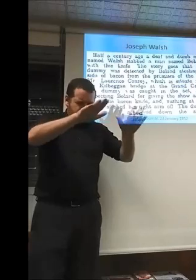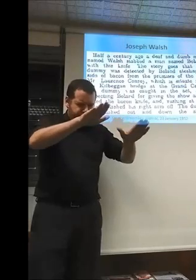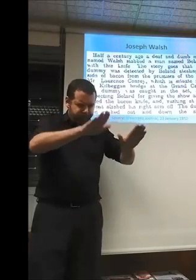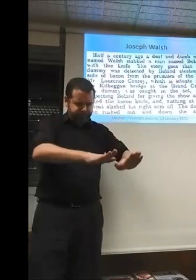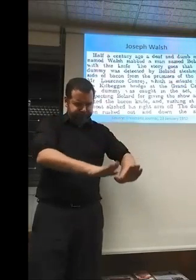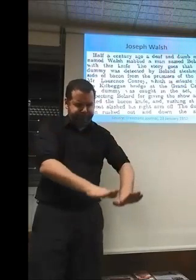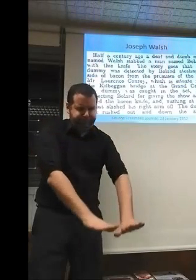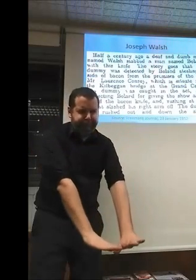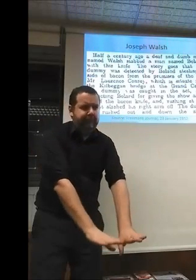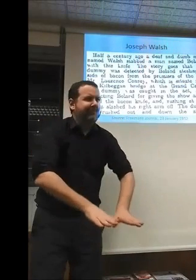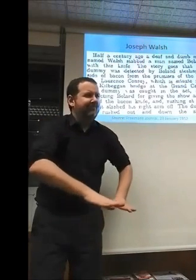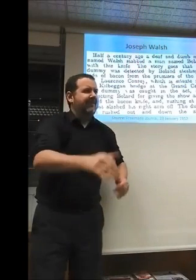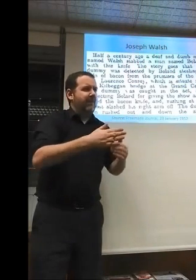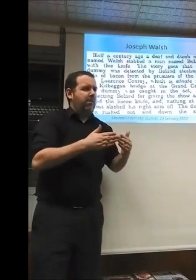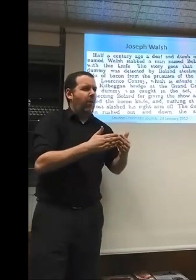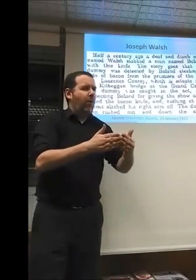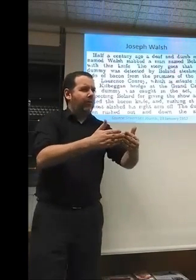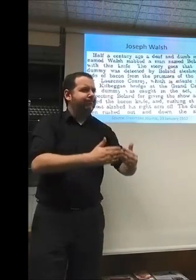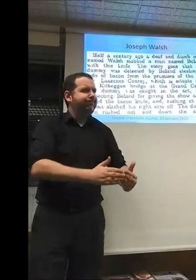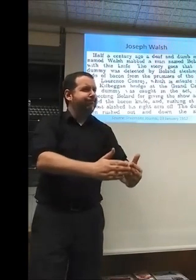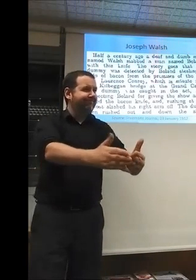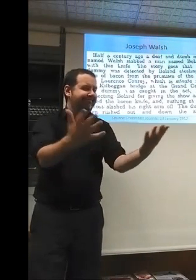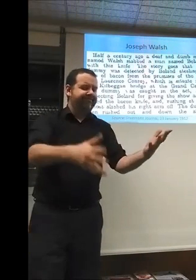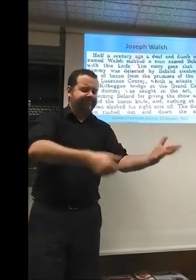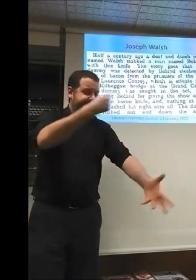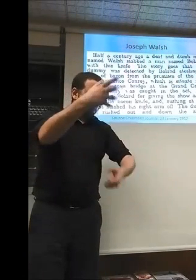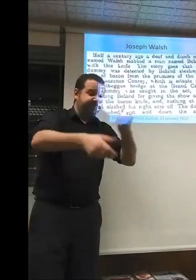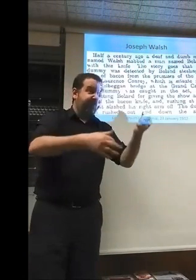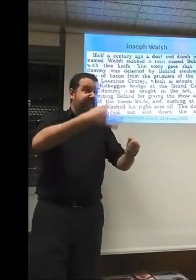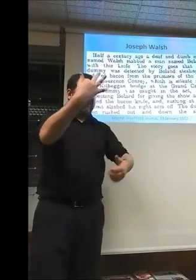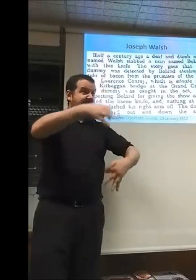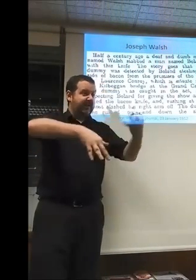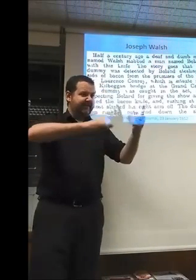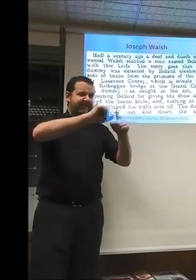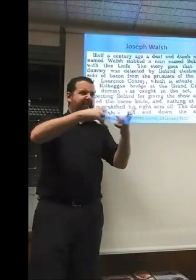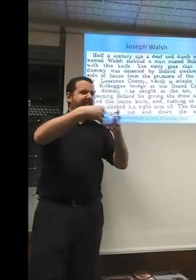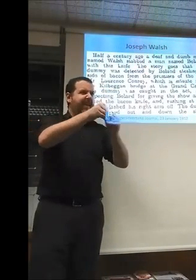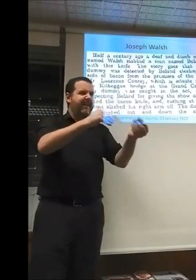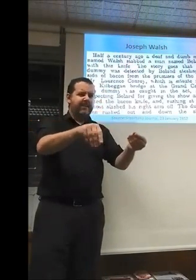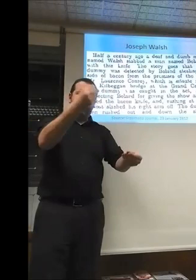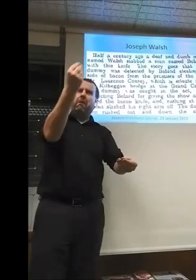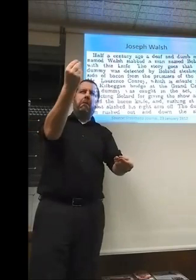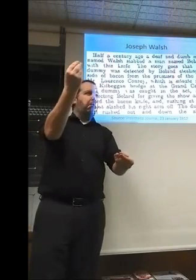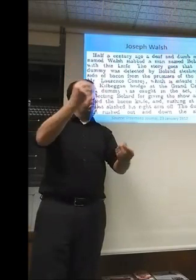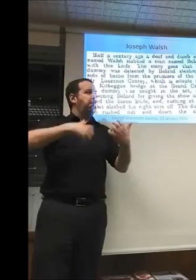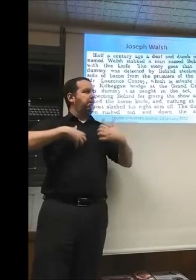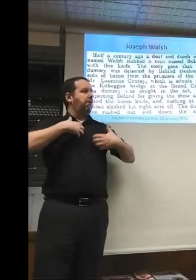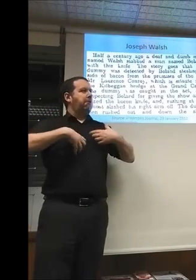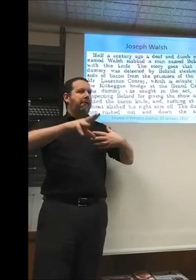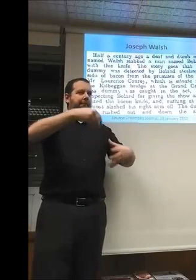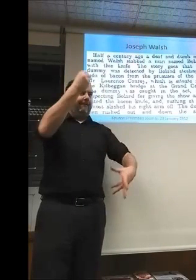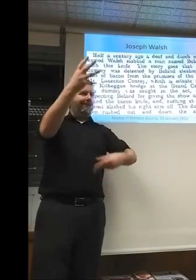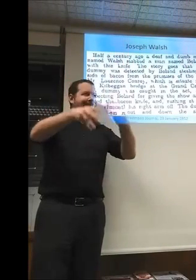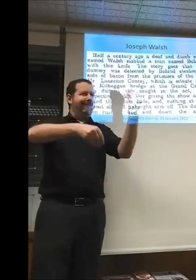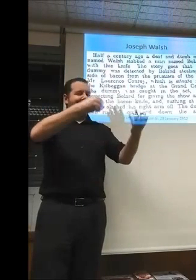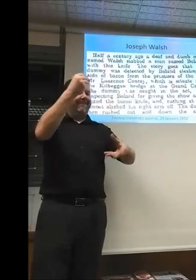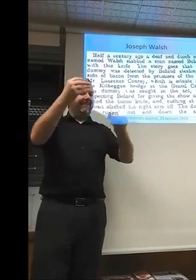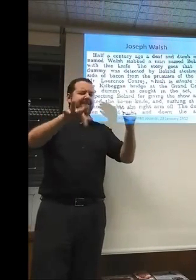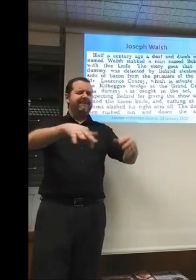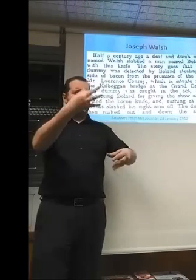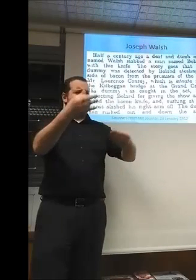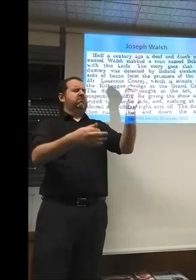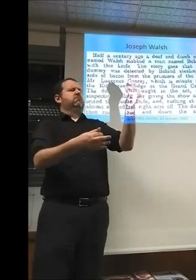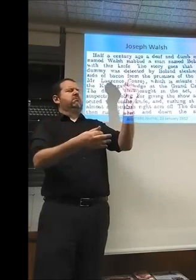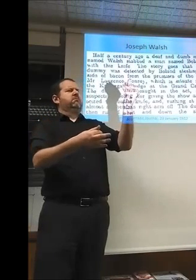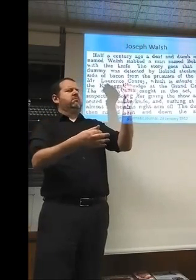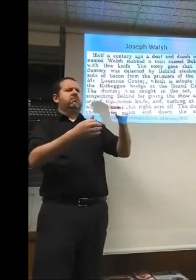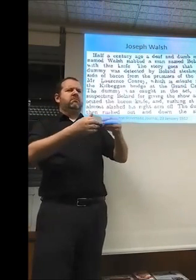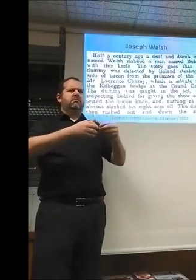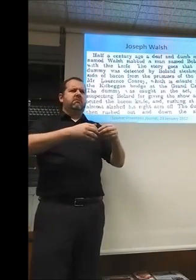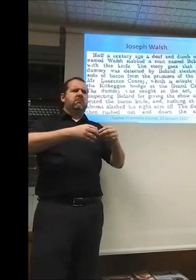obviously was not able, and so the interpretation maybe was not clear and that may have influenced